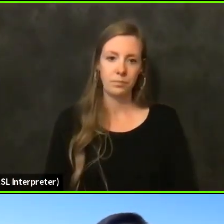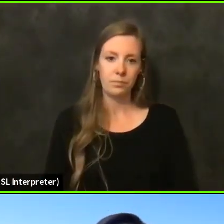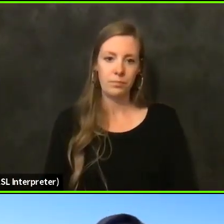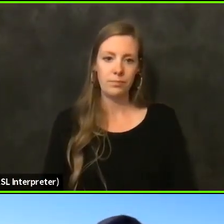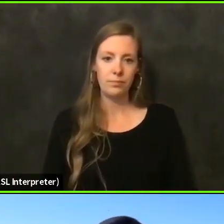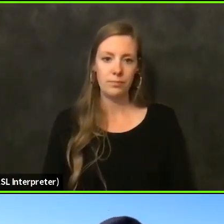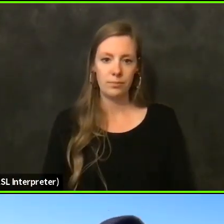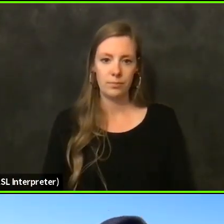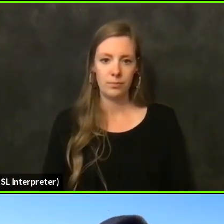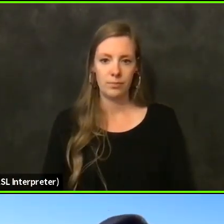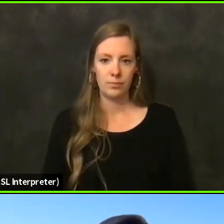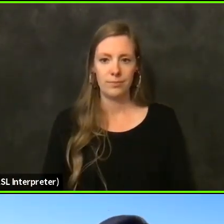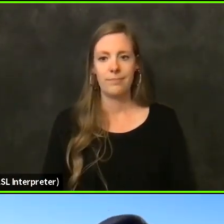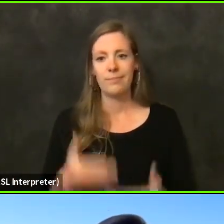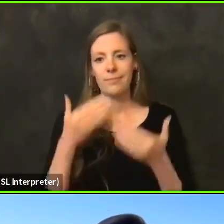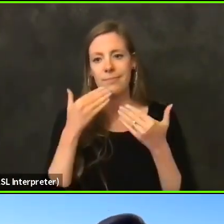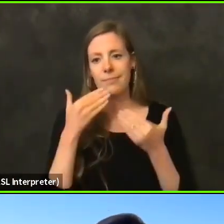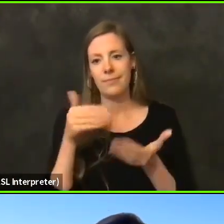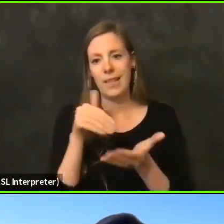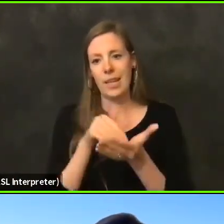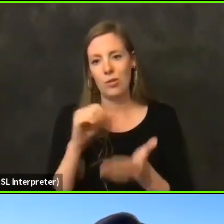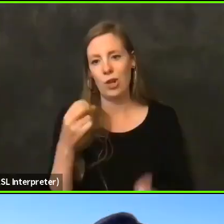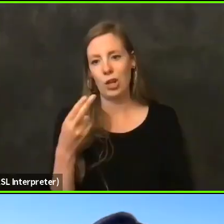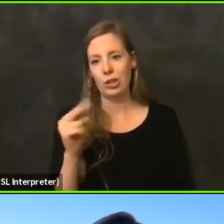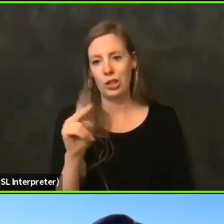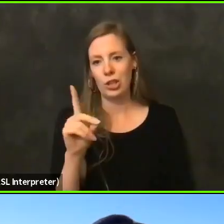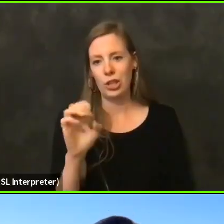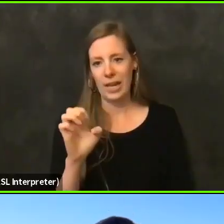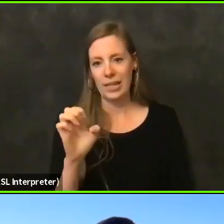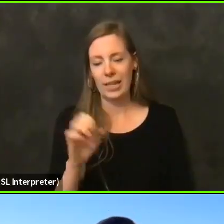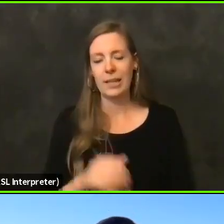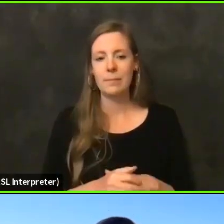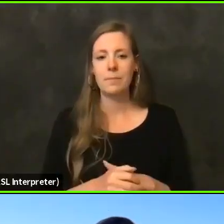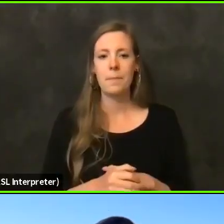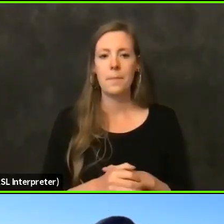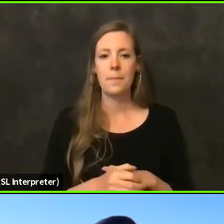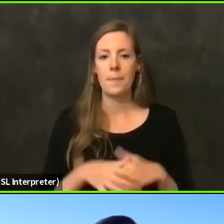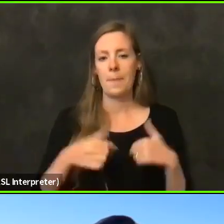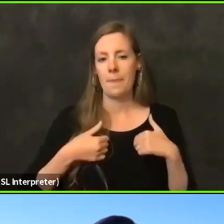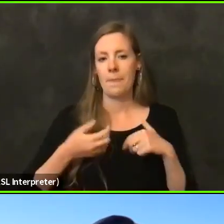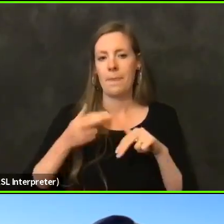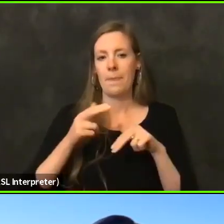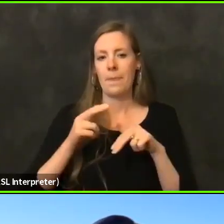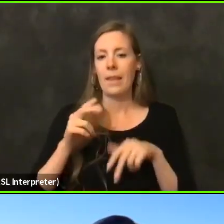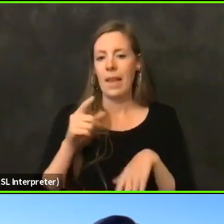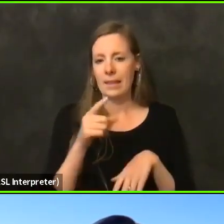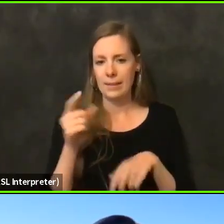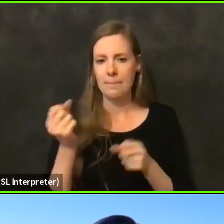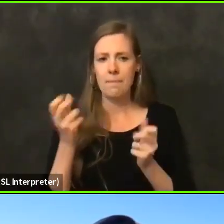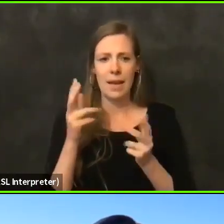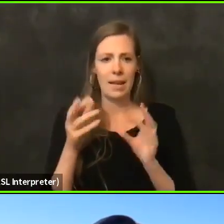Thank you, Dr. Chandy, so as to share your Hopkins and surprise girths mention